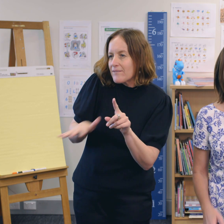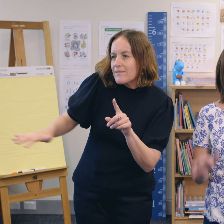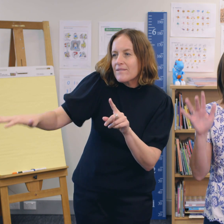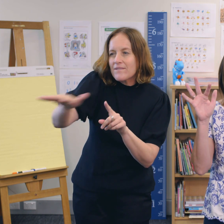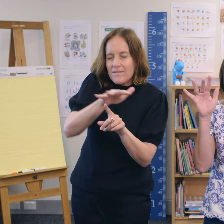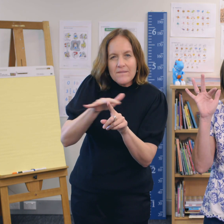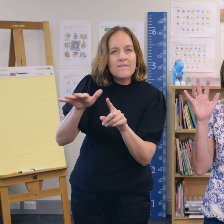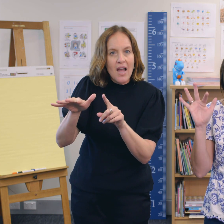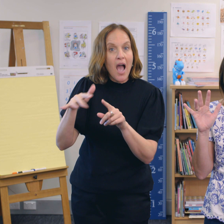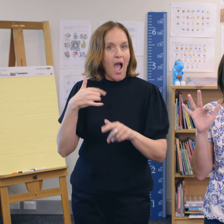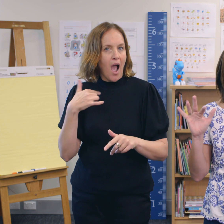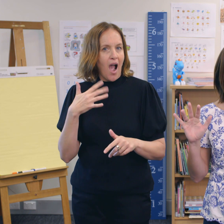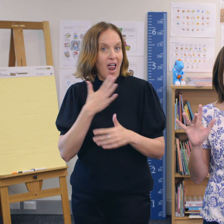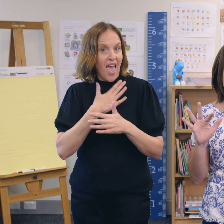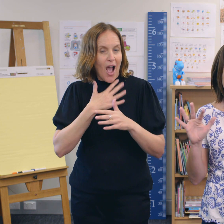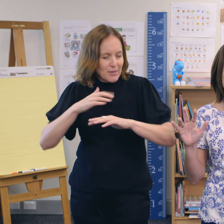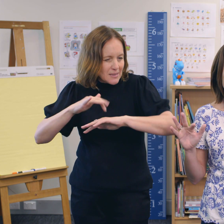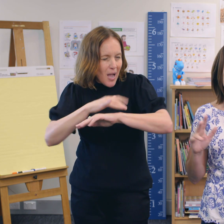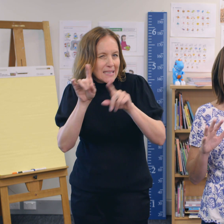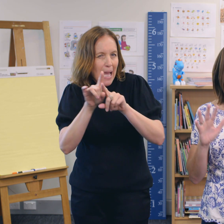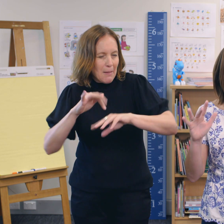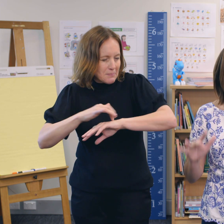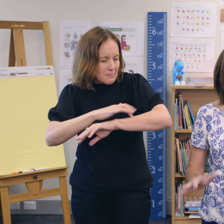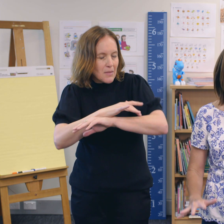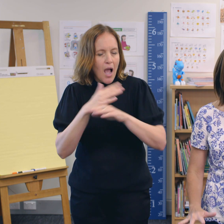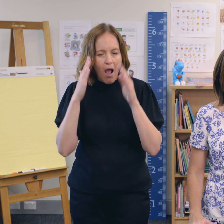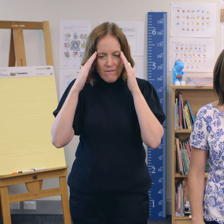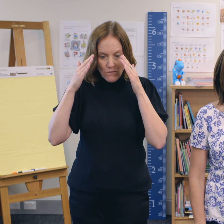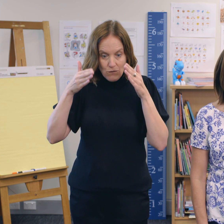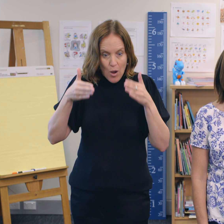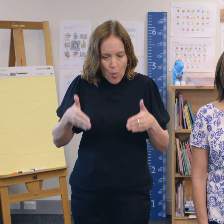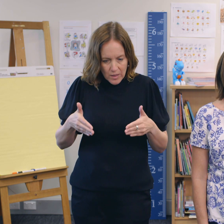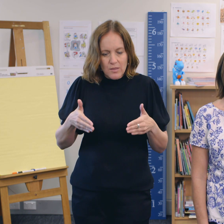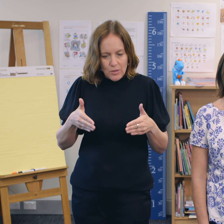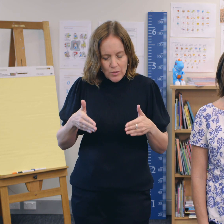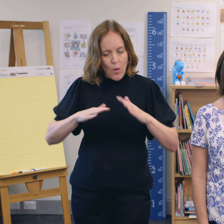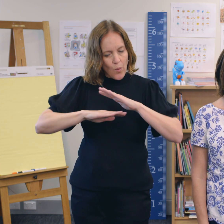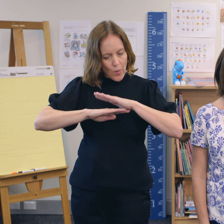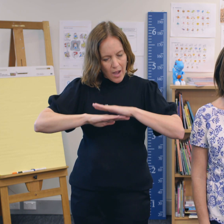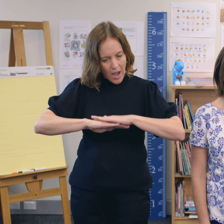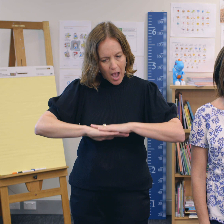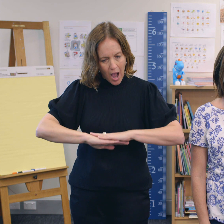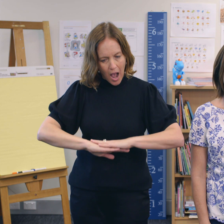I like to use my spidey senses to focus my attention and to calm myself.